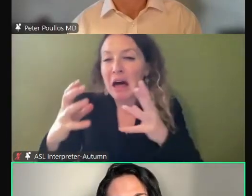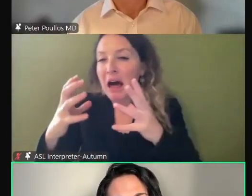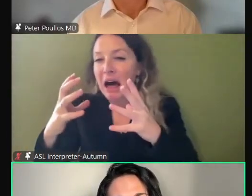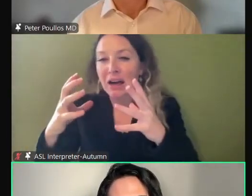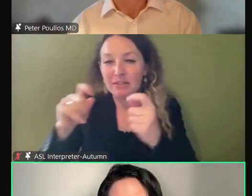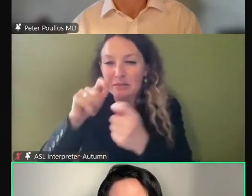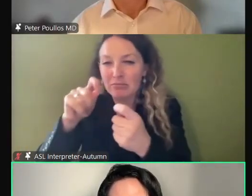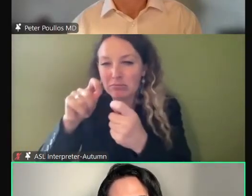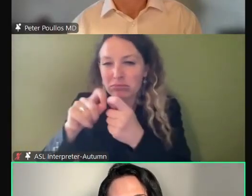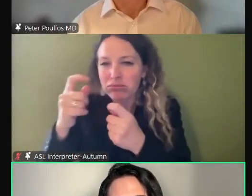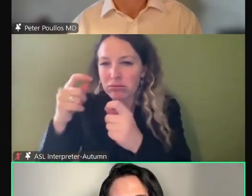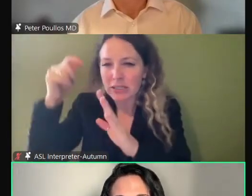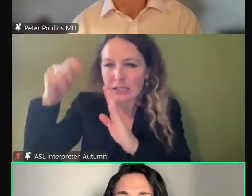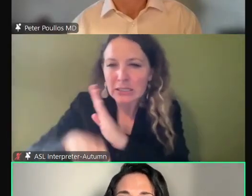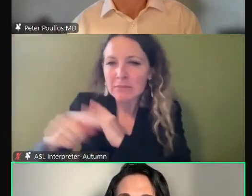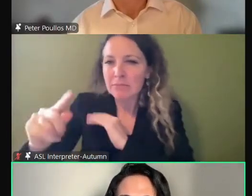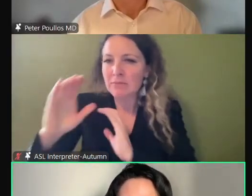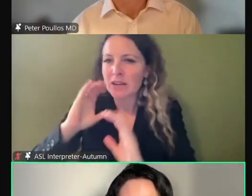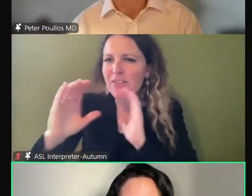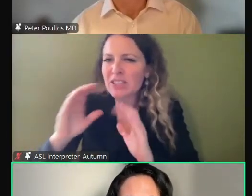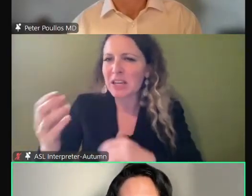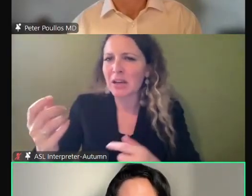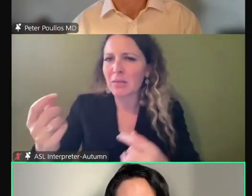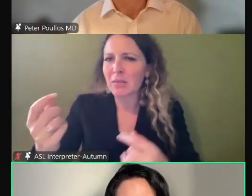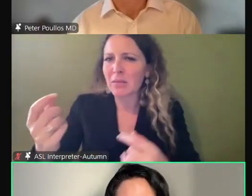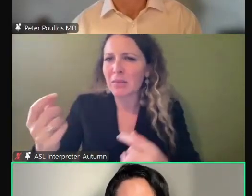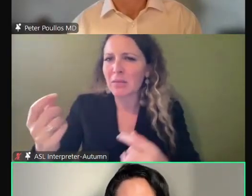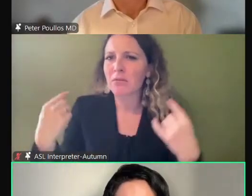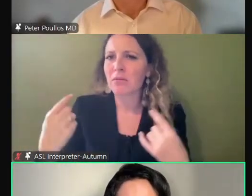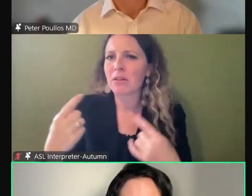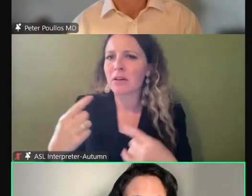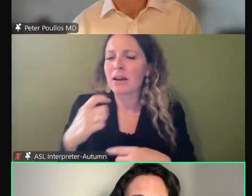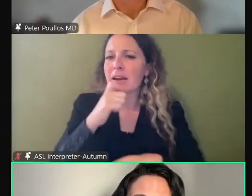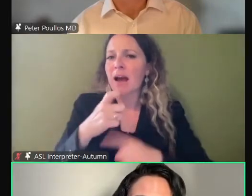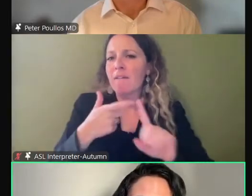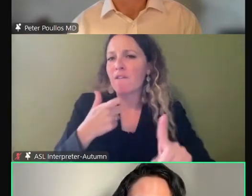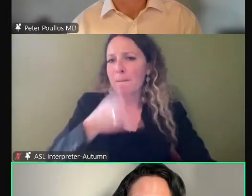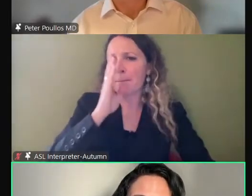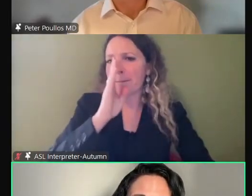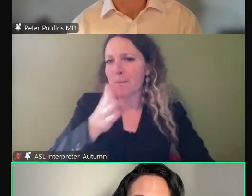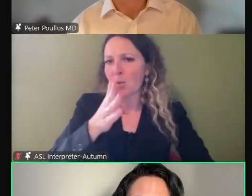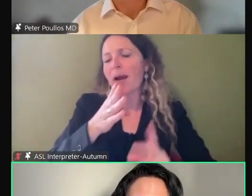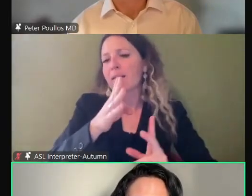conversation, that he wasn't getting just from that situation. For people with low